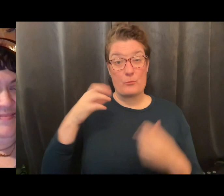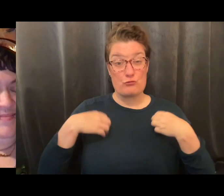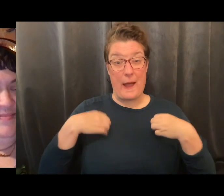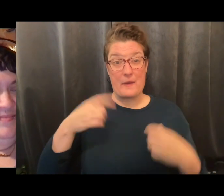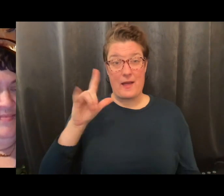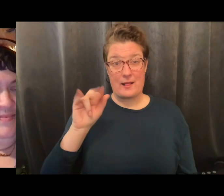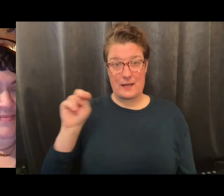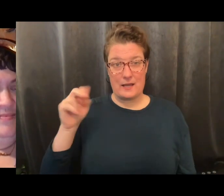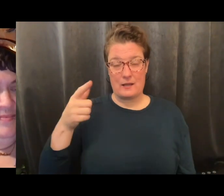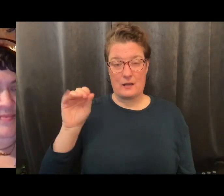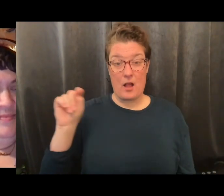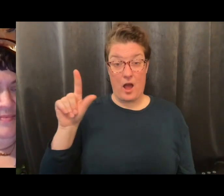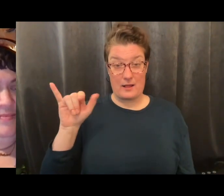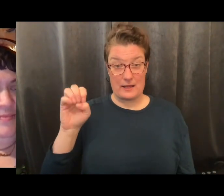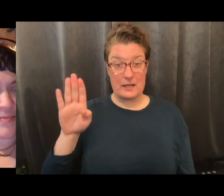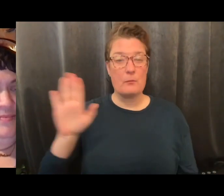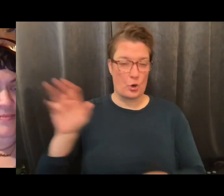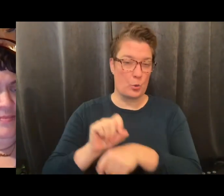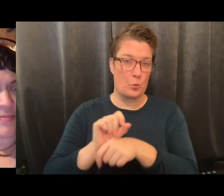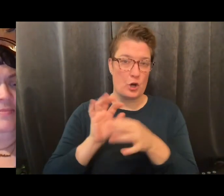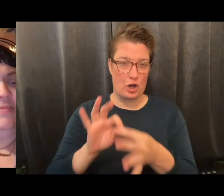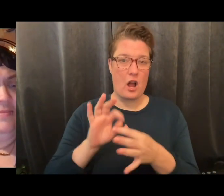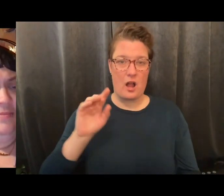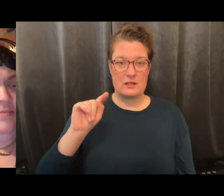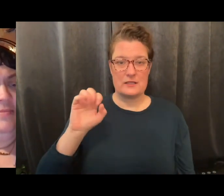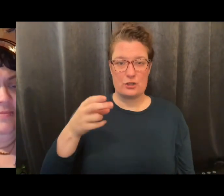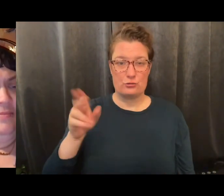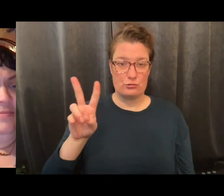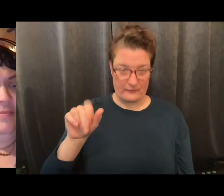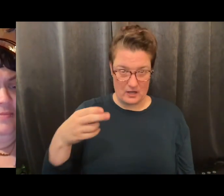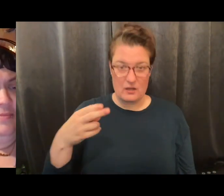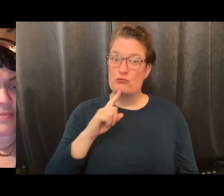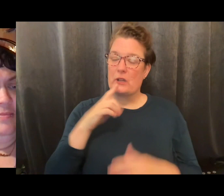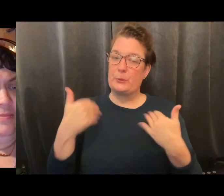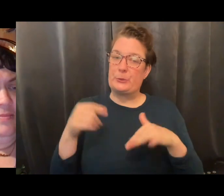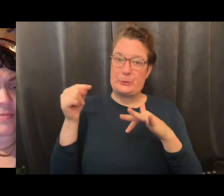which is so deep and she really makes a connection of what's happening on